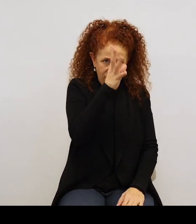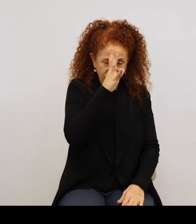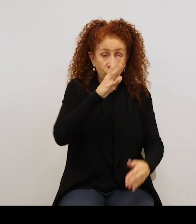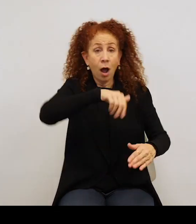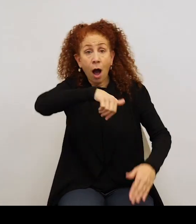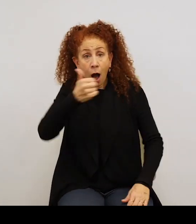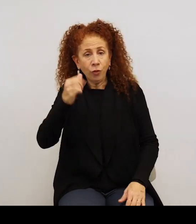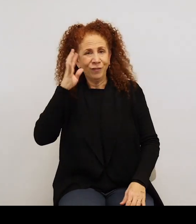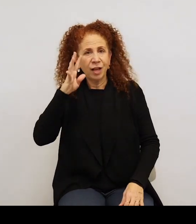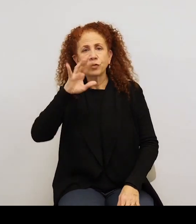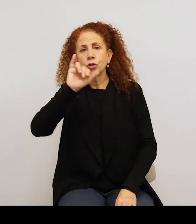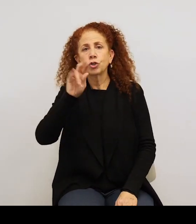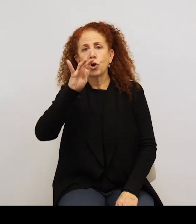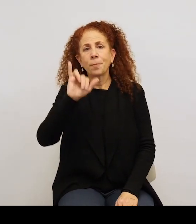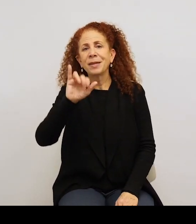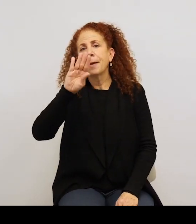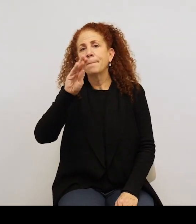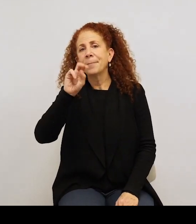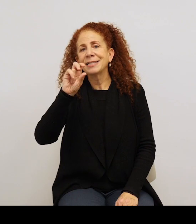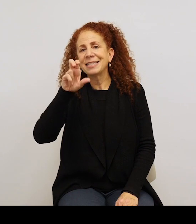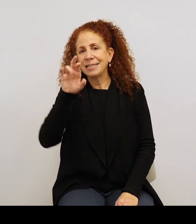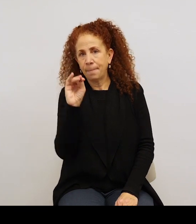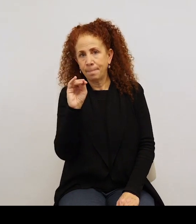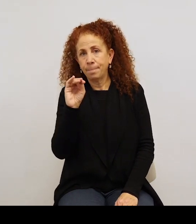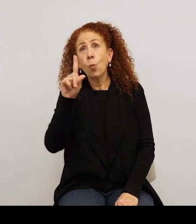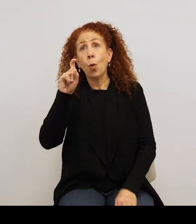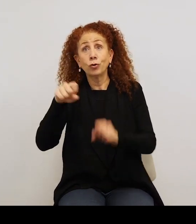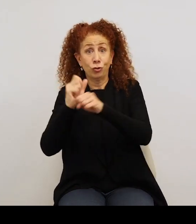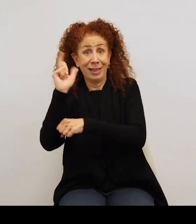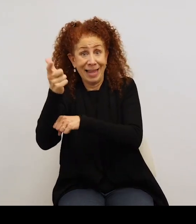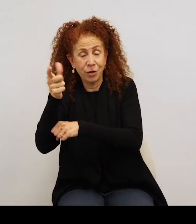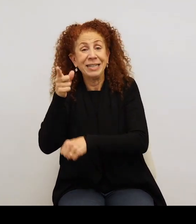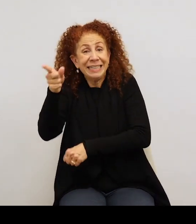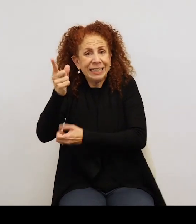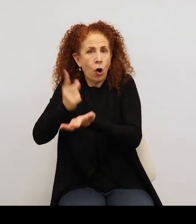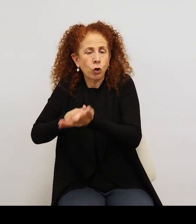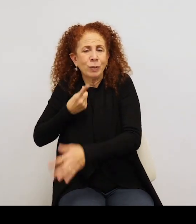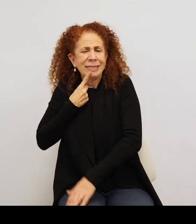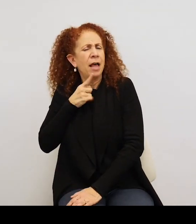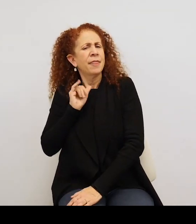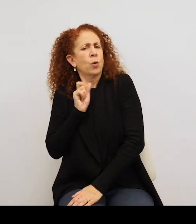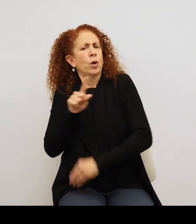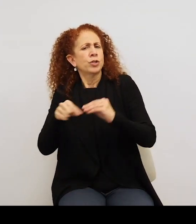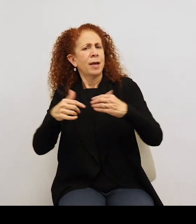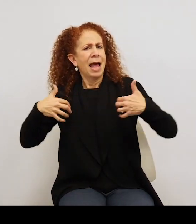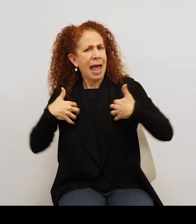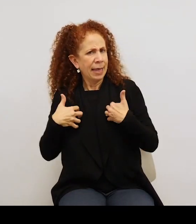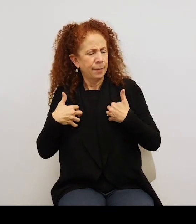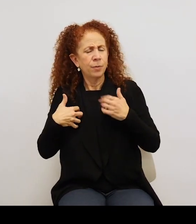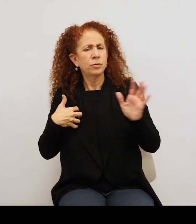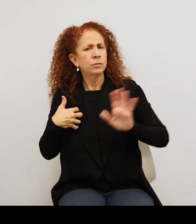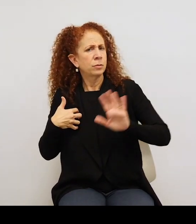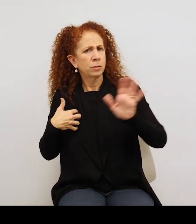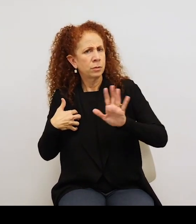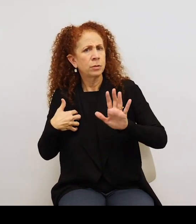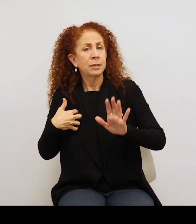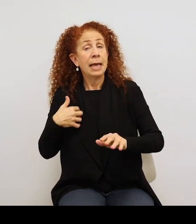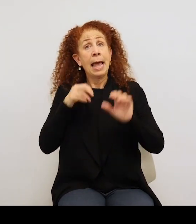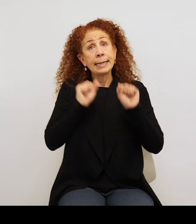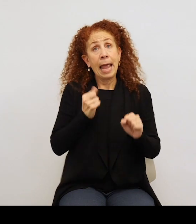Bentham, quite a century later, argued that the question about animals should not be can they reason